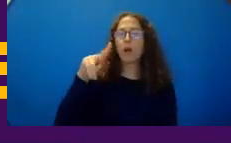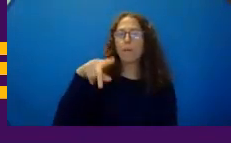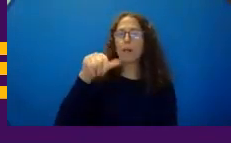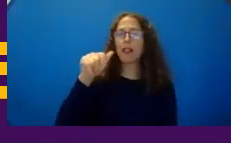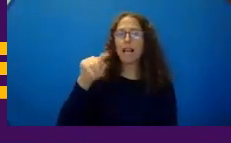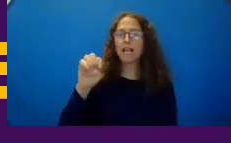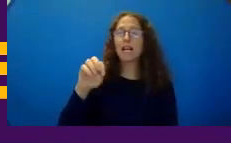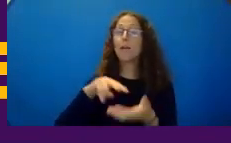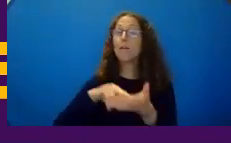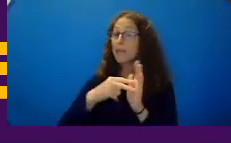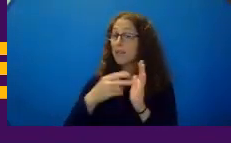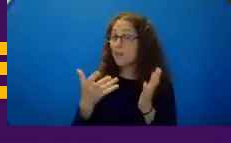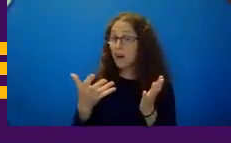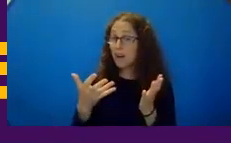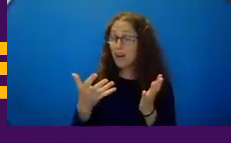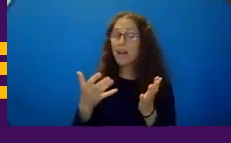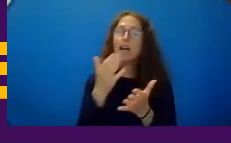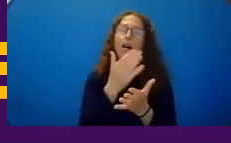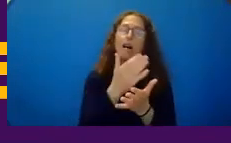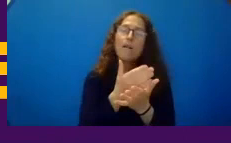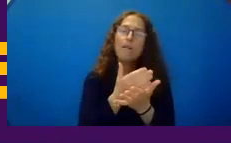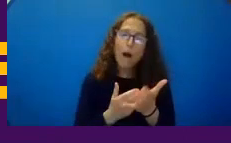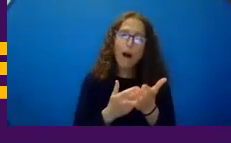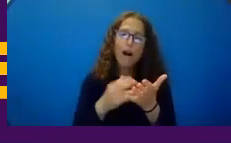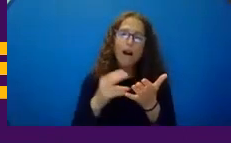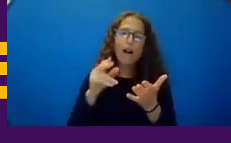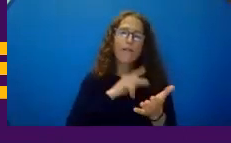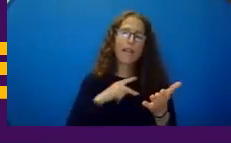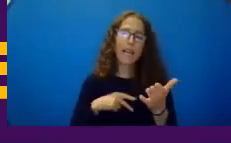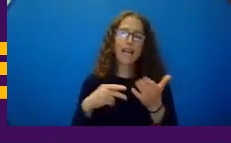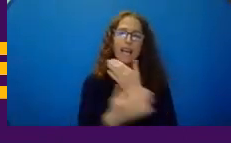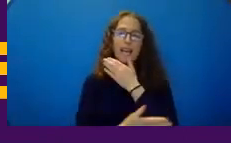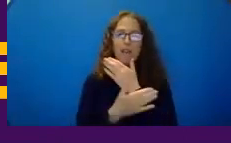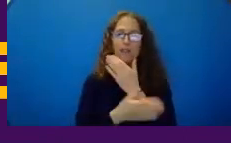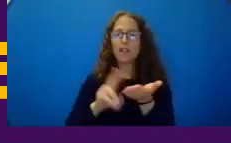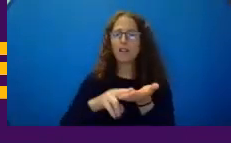SECTION, ROMAN NUMERAL FIVE OF THE RFP WHICH INCLUDES THE